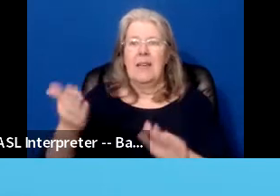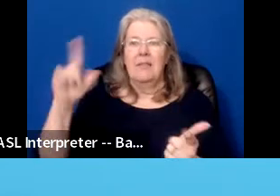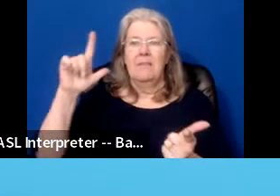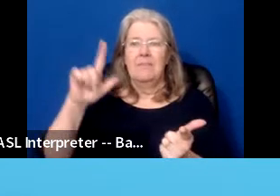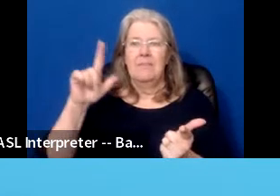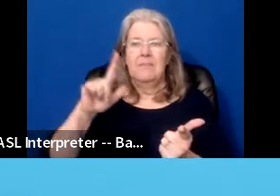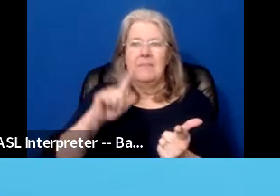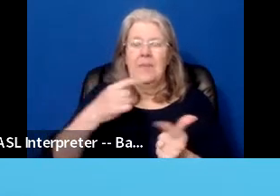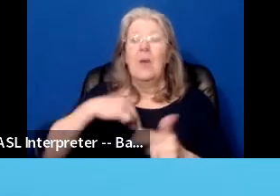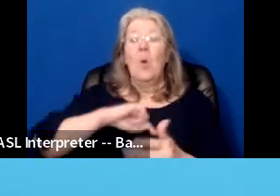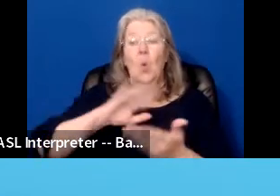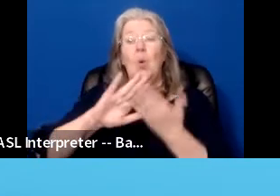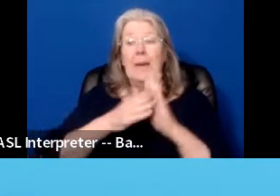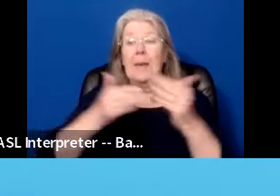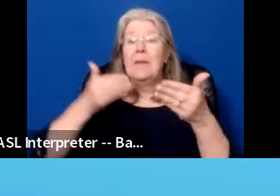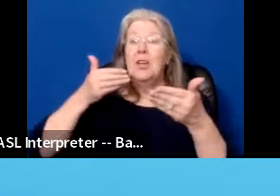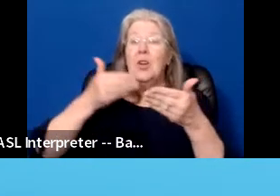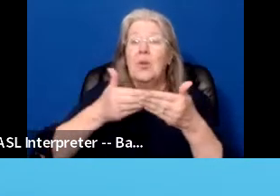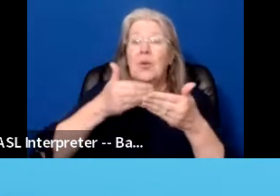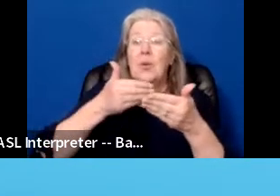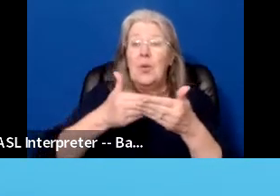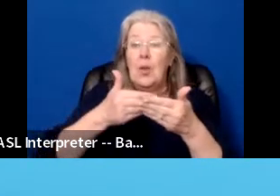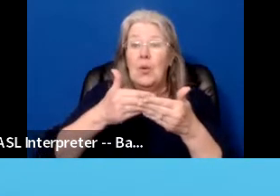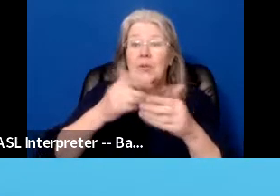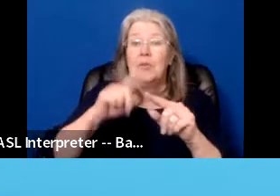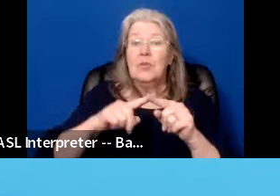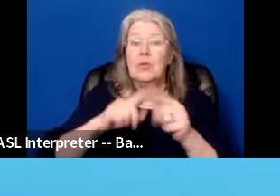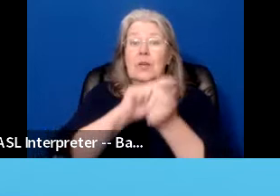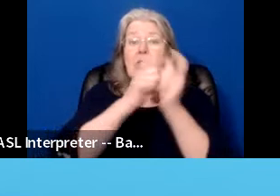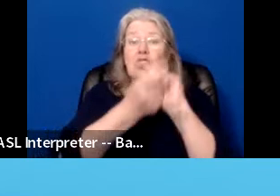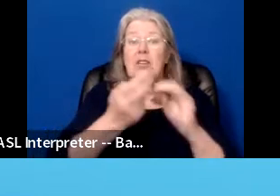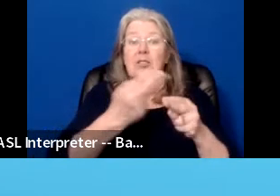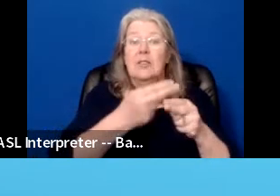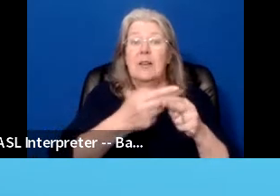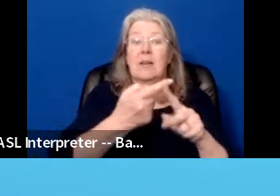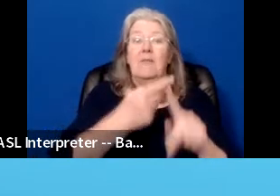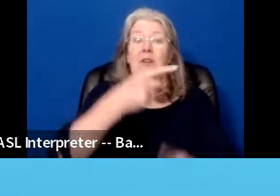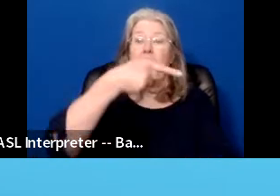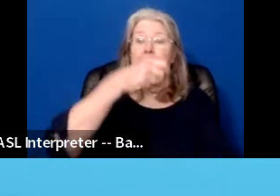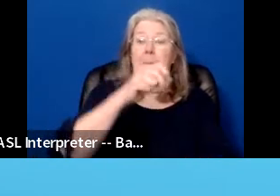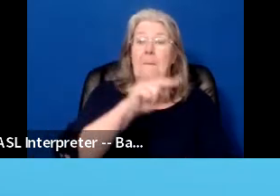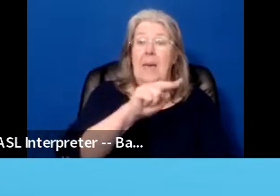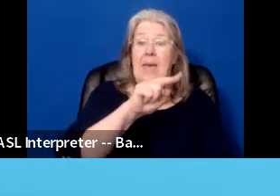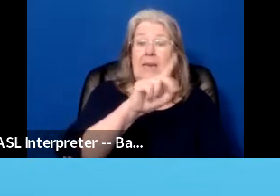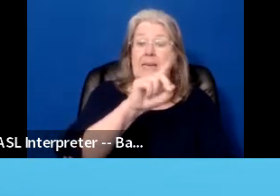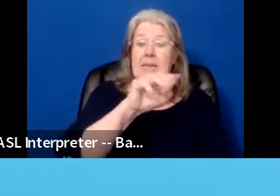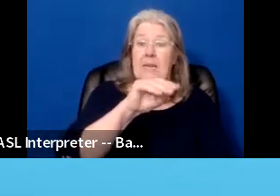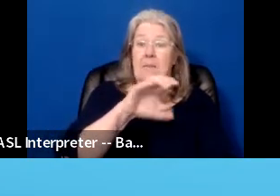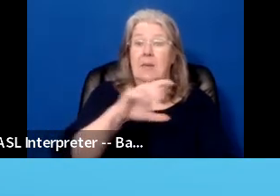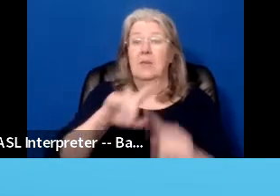and closer to a point where we can quit calling it a pandemic and call it an endemic disease.